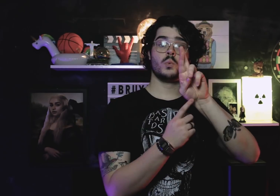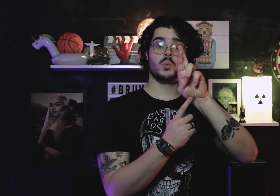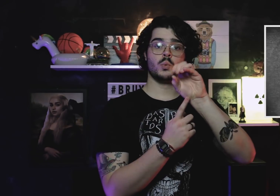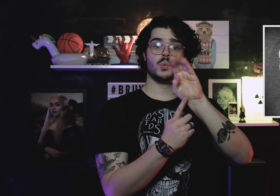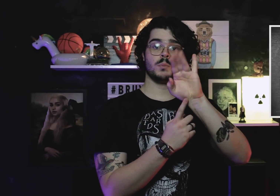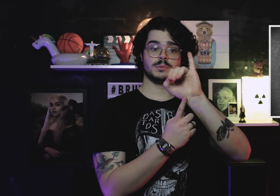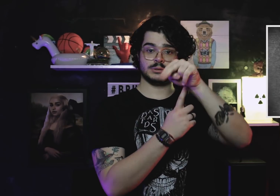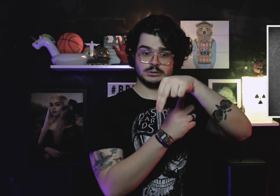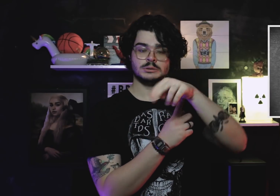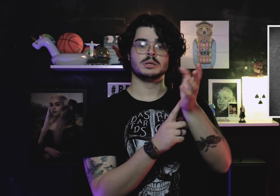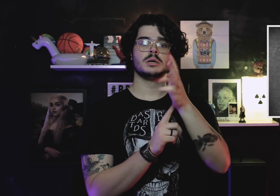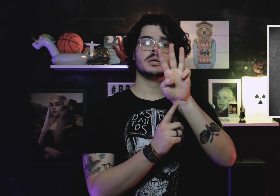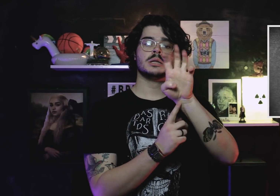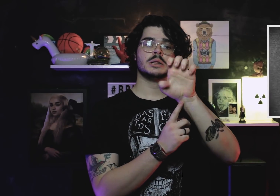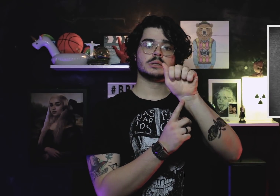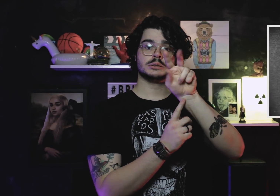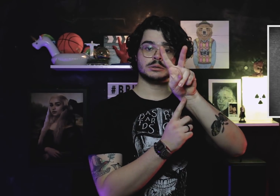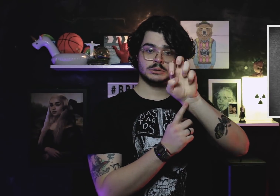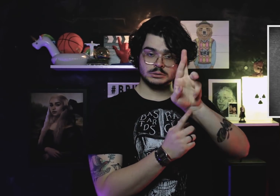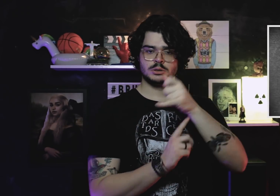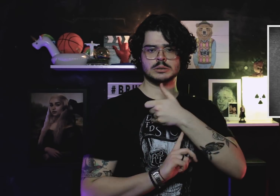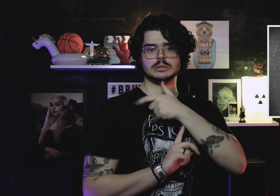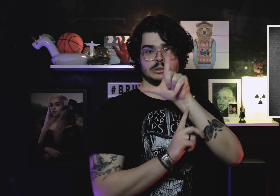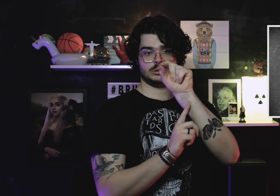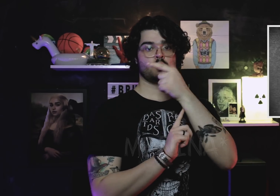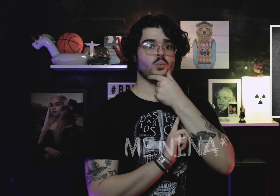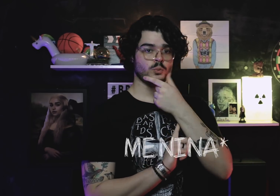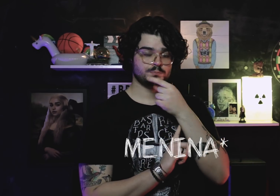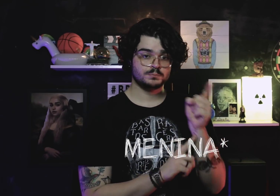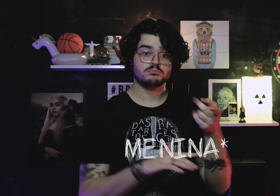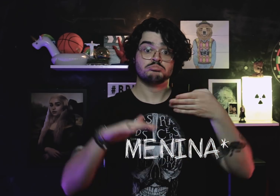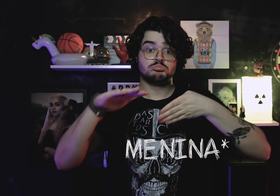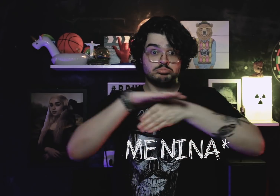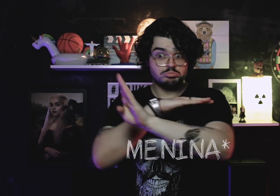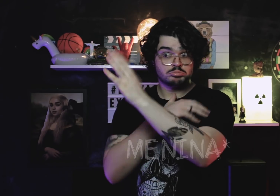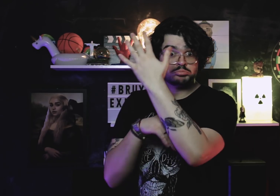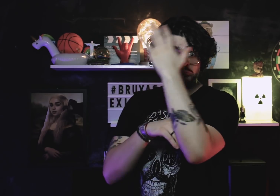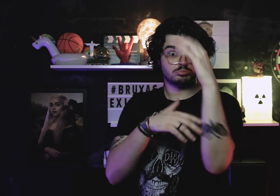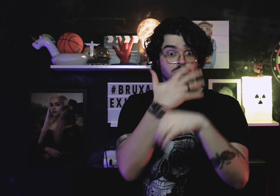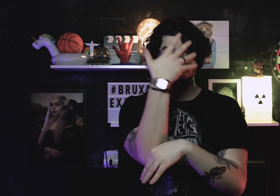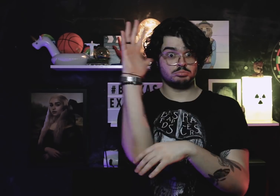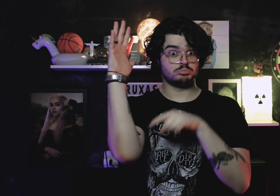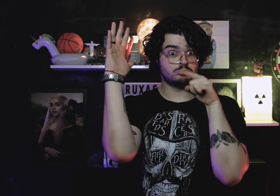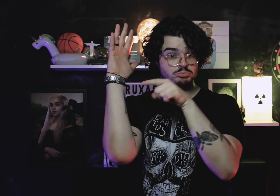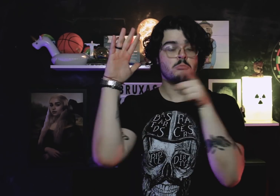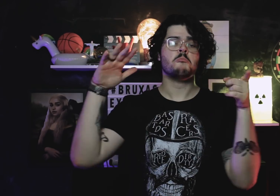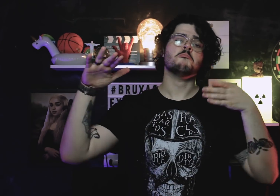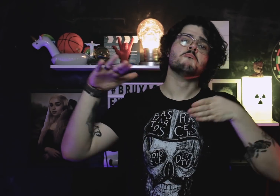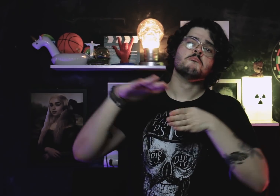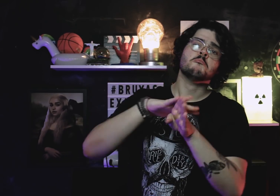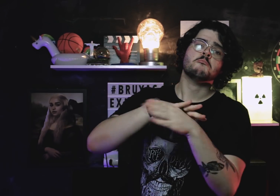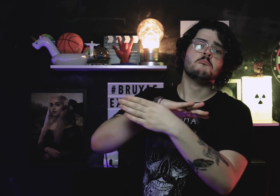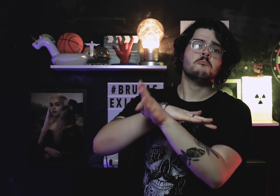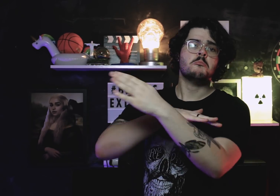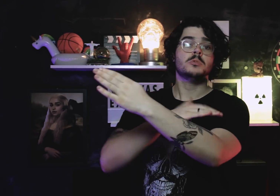Robin Weaver, another 10-year-old girl, ended up entering the forest